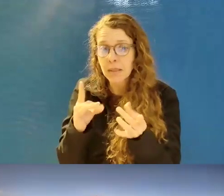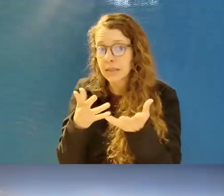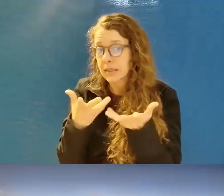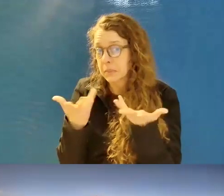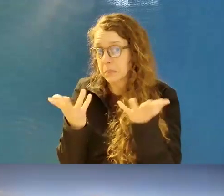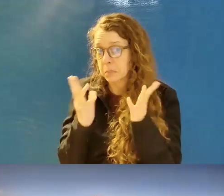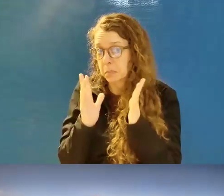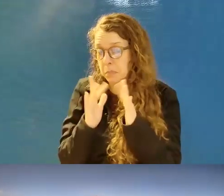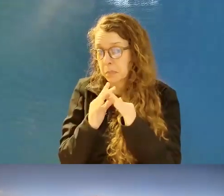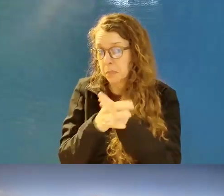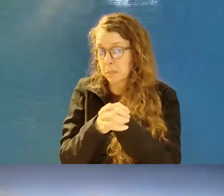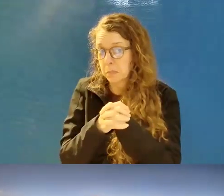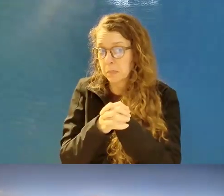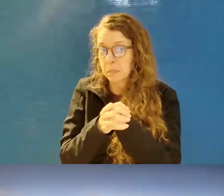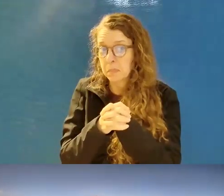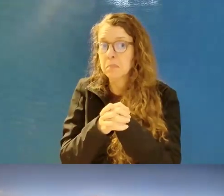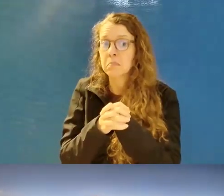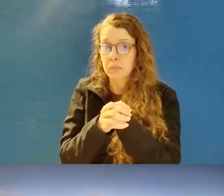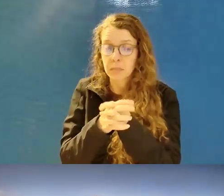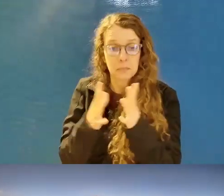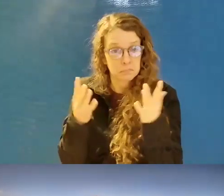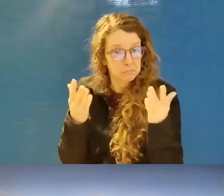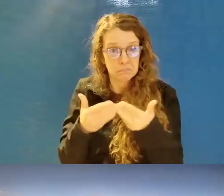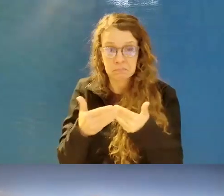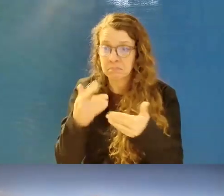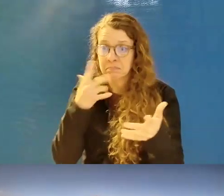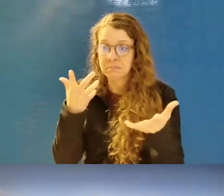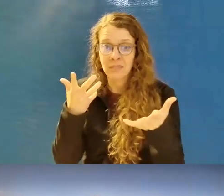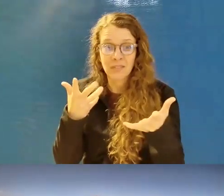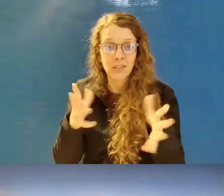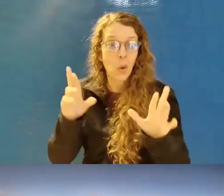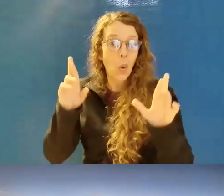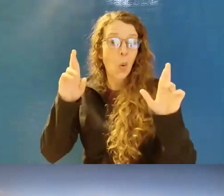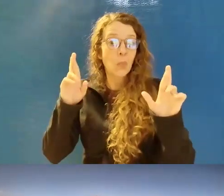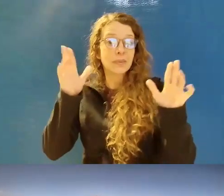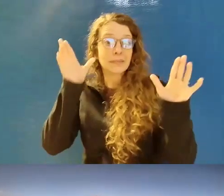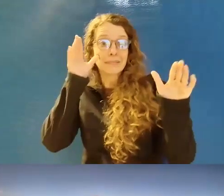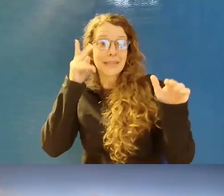But other than that. Yeah. Hope to see you next time.